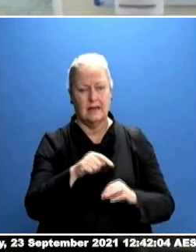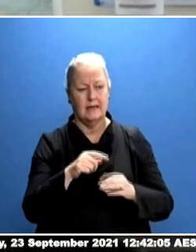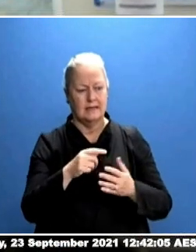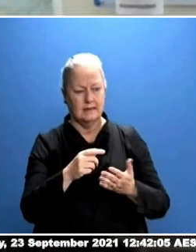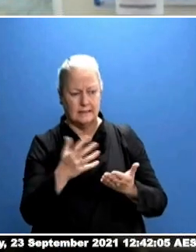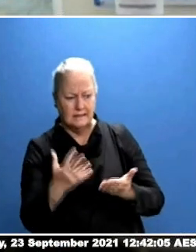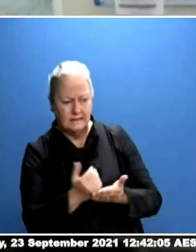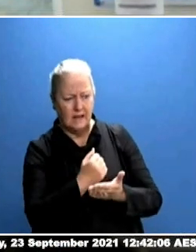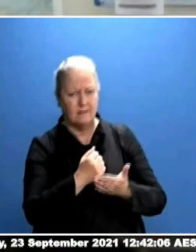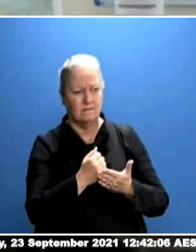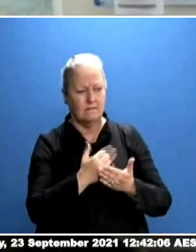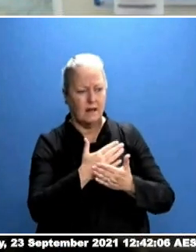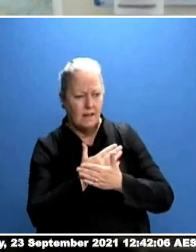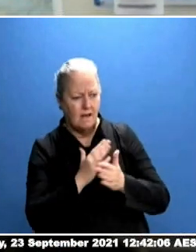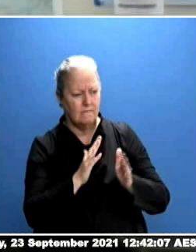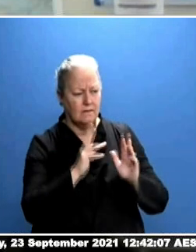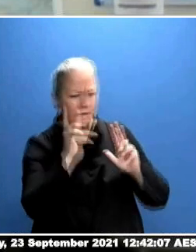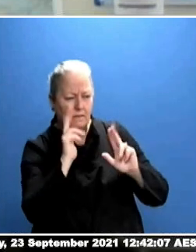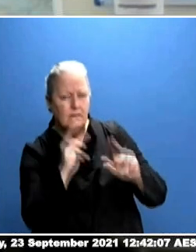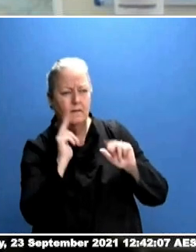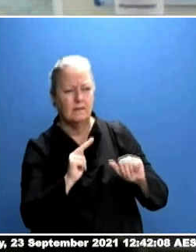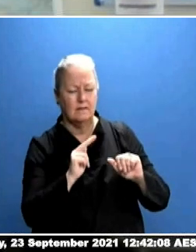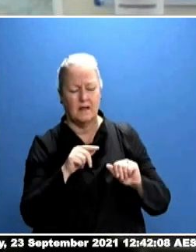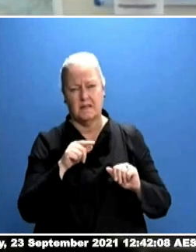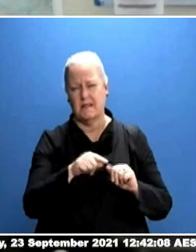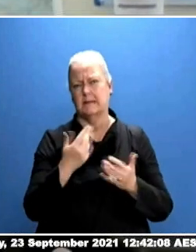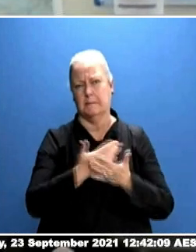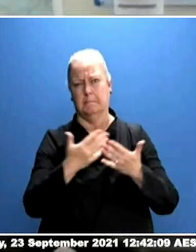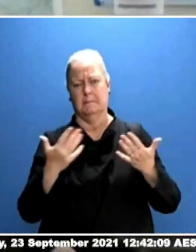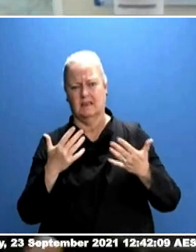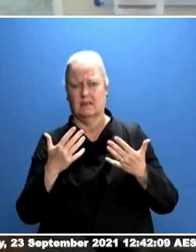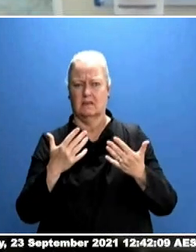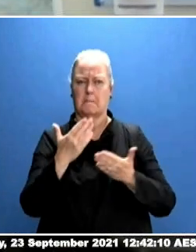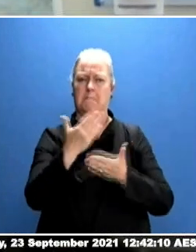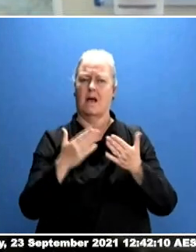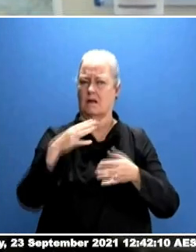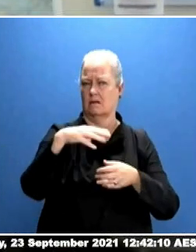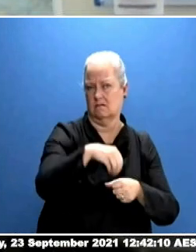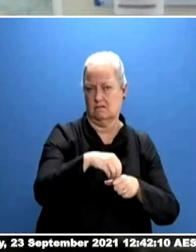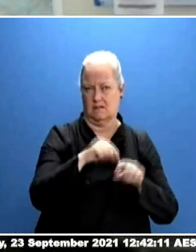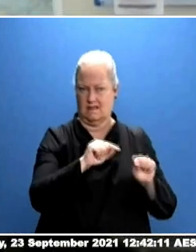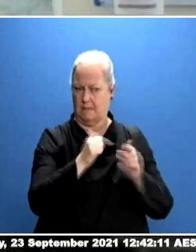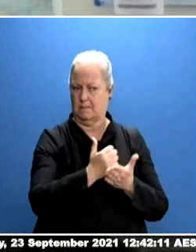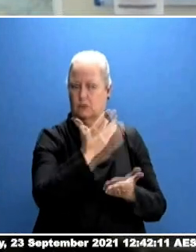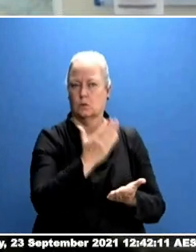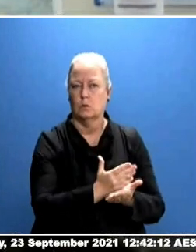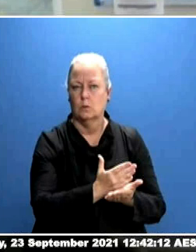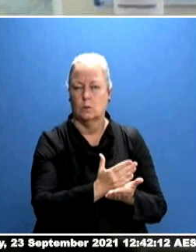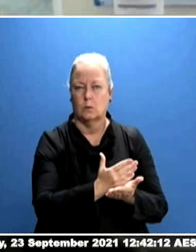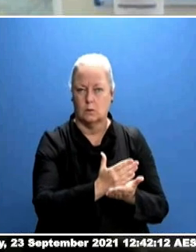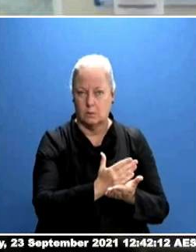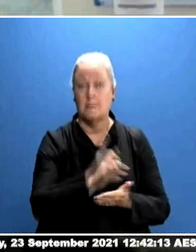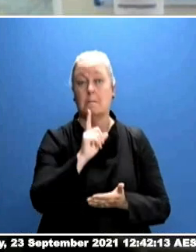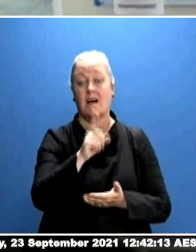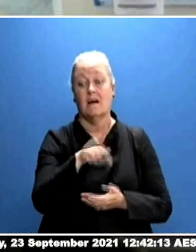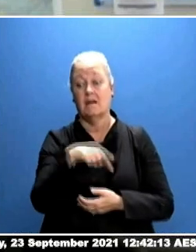That, I think, was probably a big part of it, but for some, for other children in